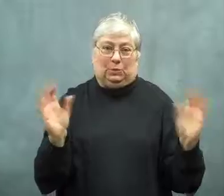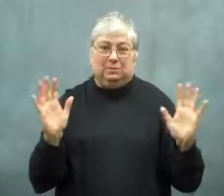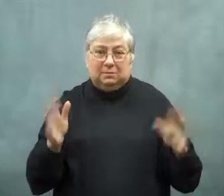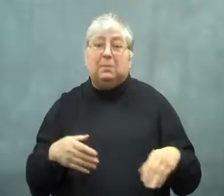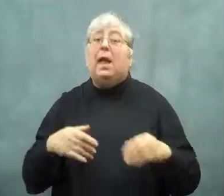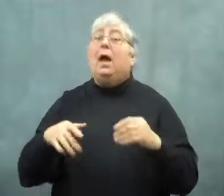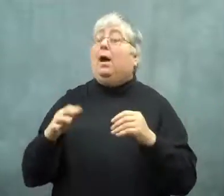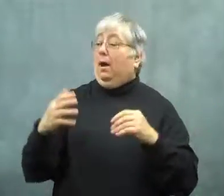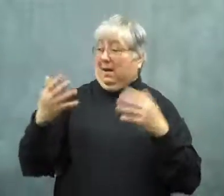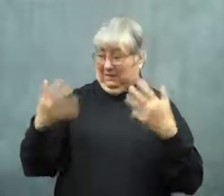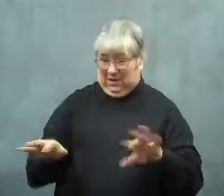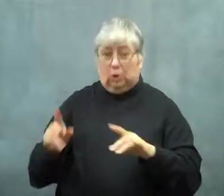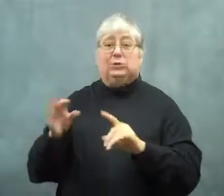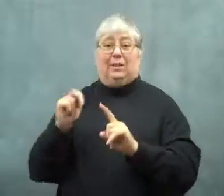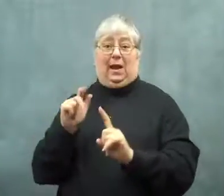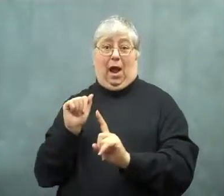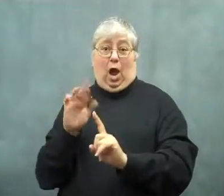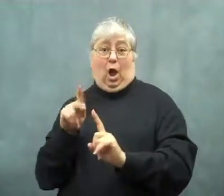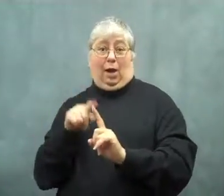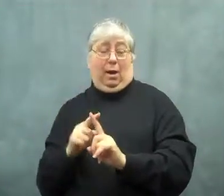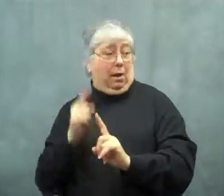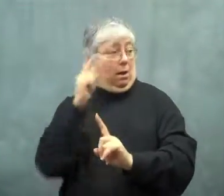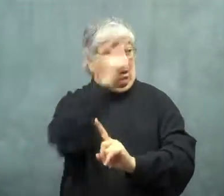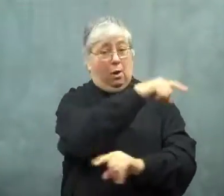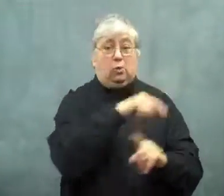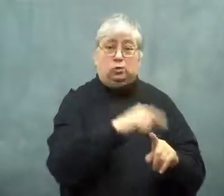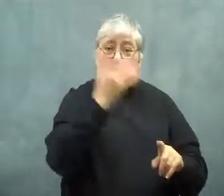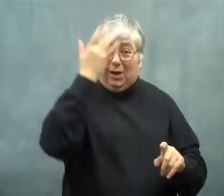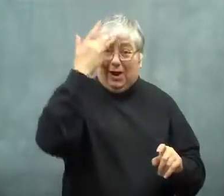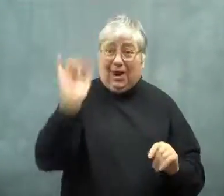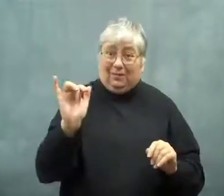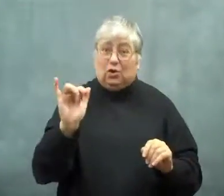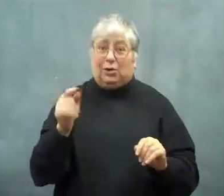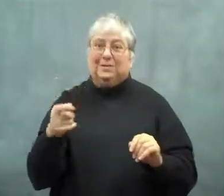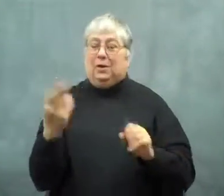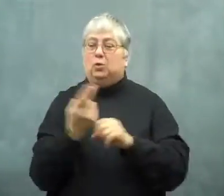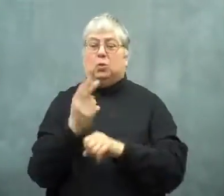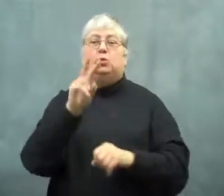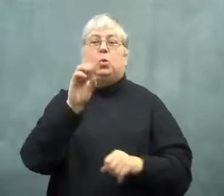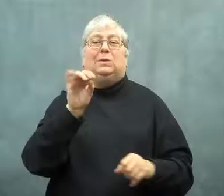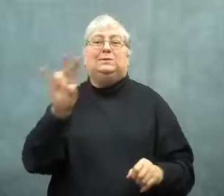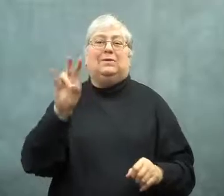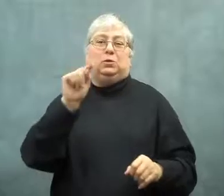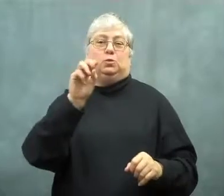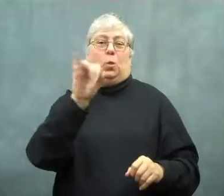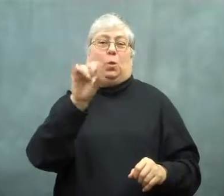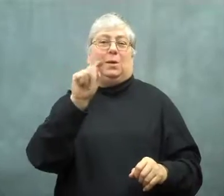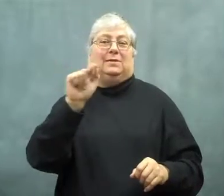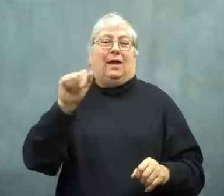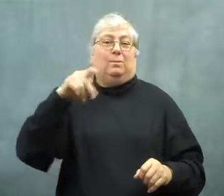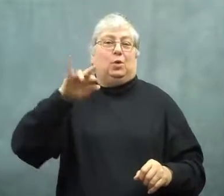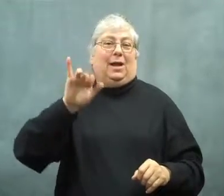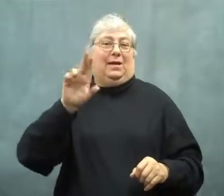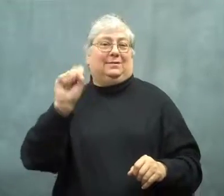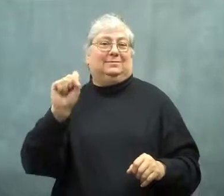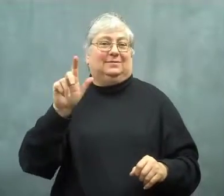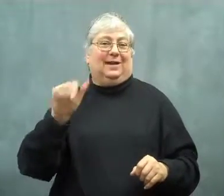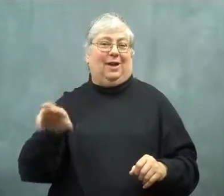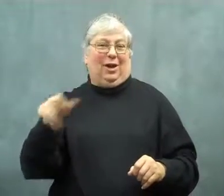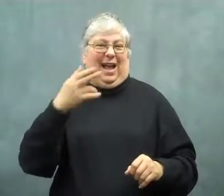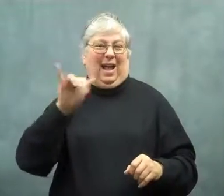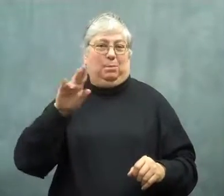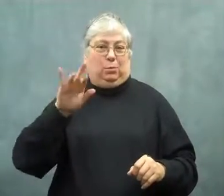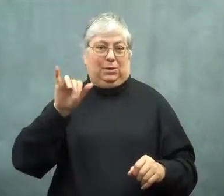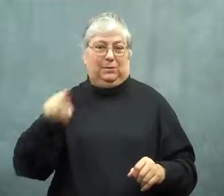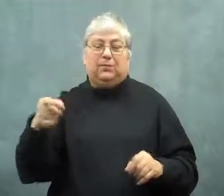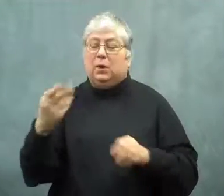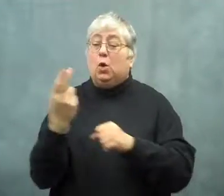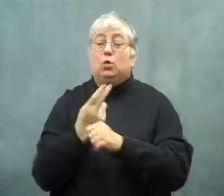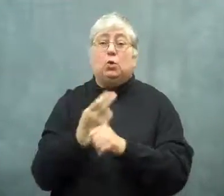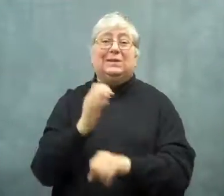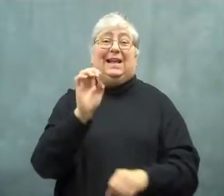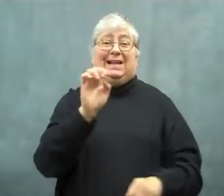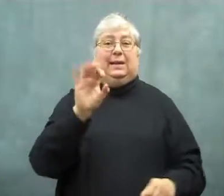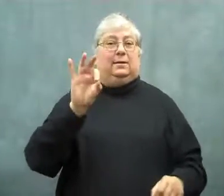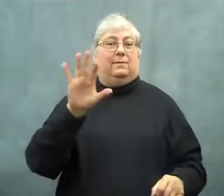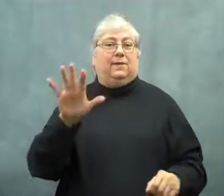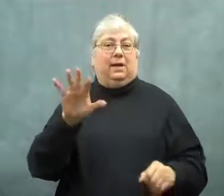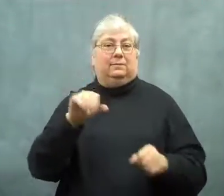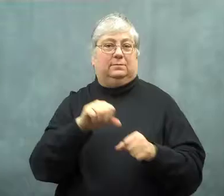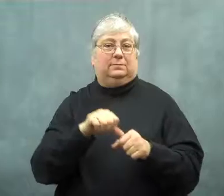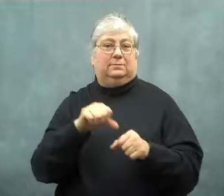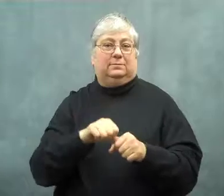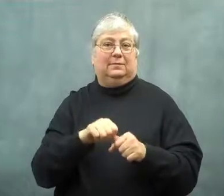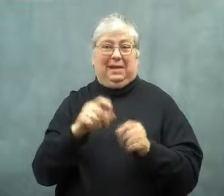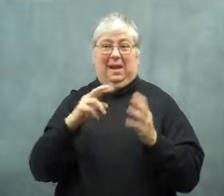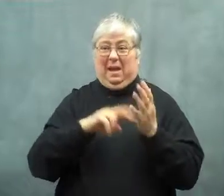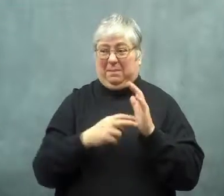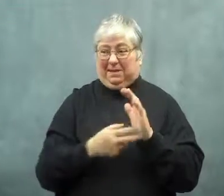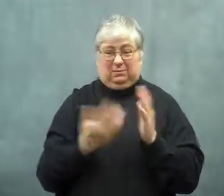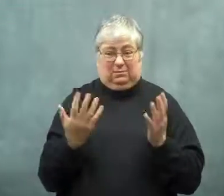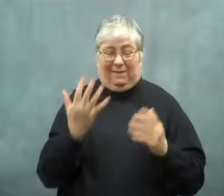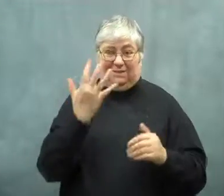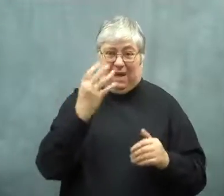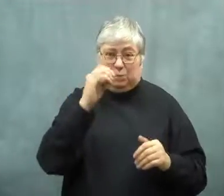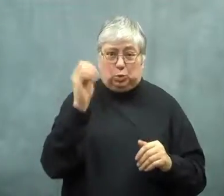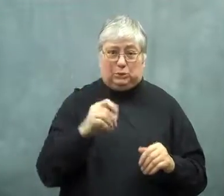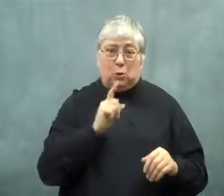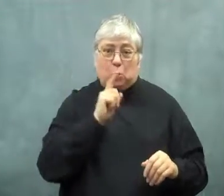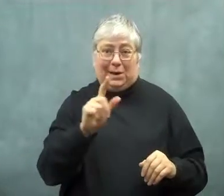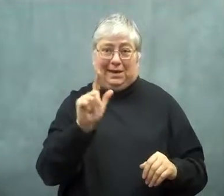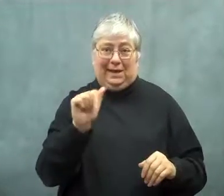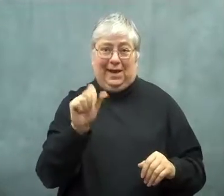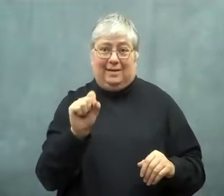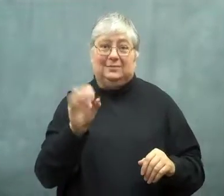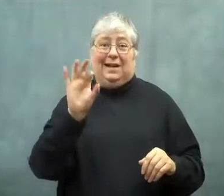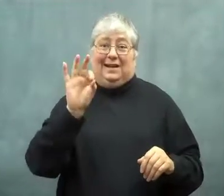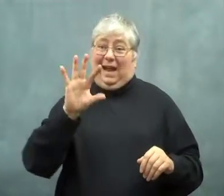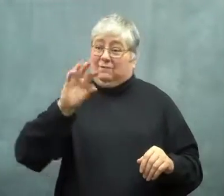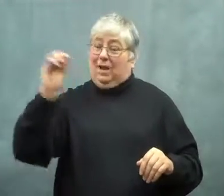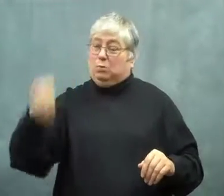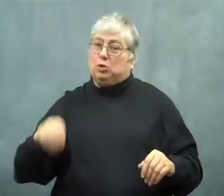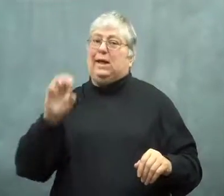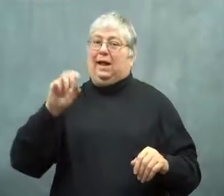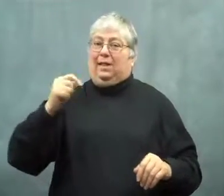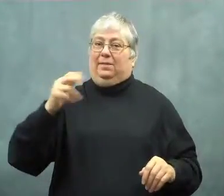Then from Arkansas to California, a hybrid 2007 Toyota Prius was used.